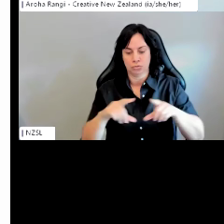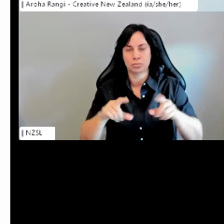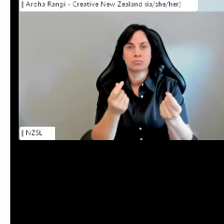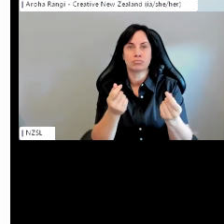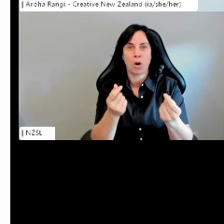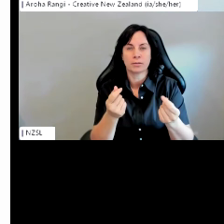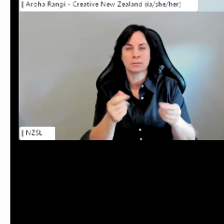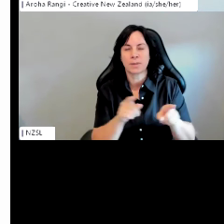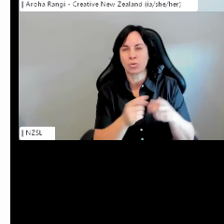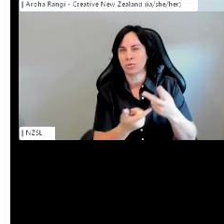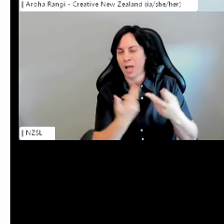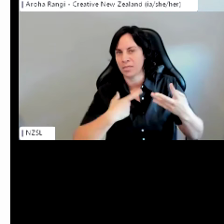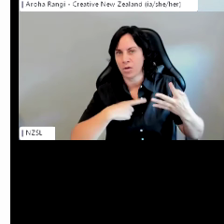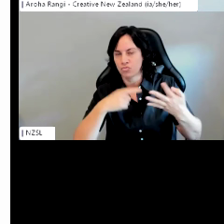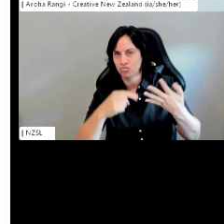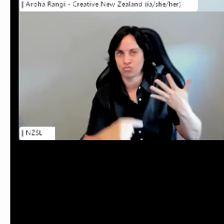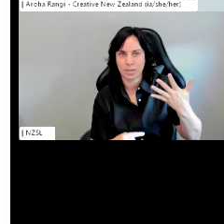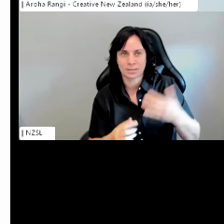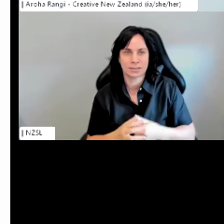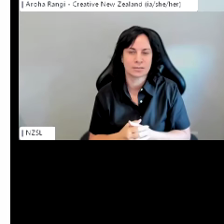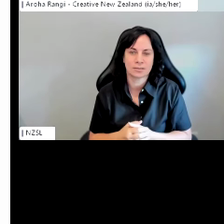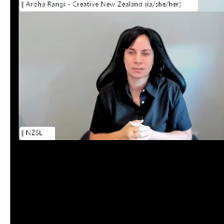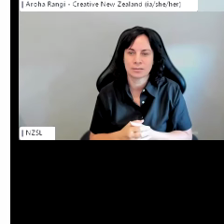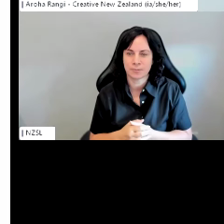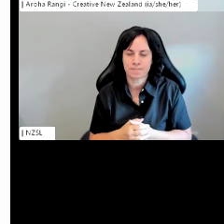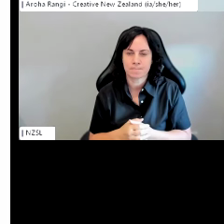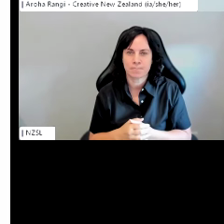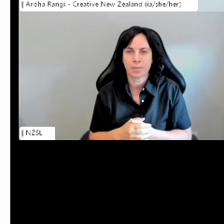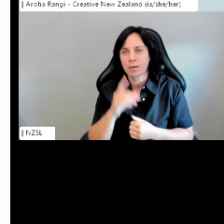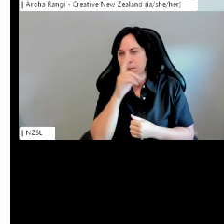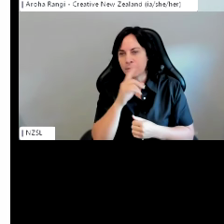are other things as well. I think at the risk of spoiling my later slide um people saying that they